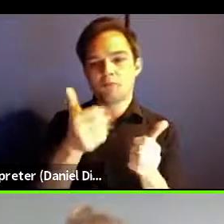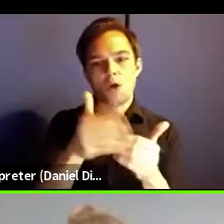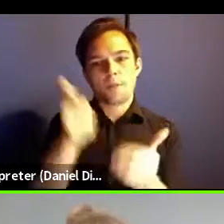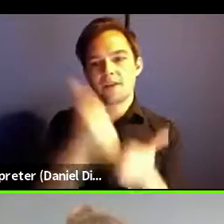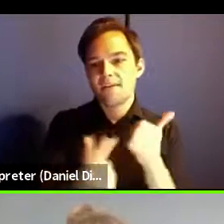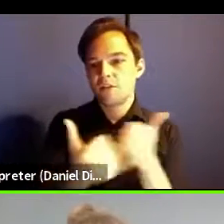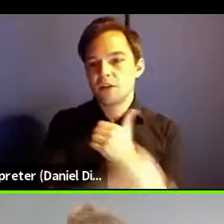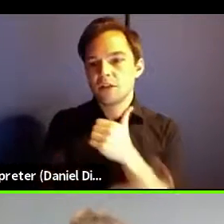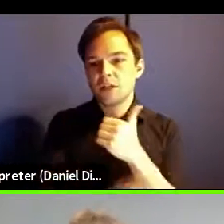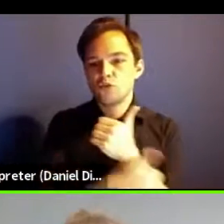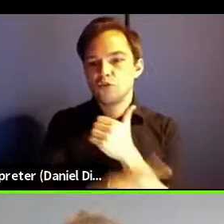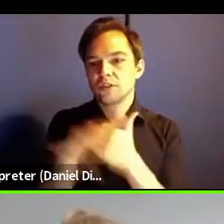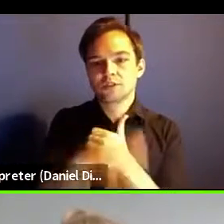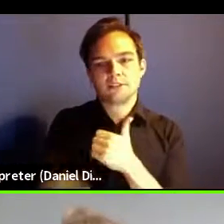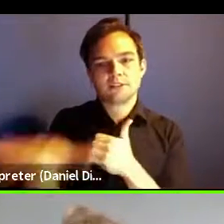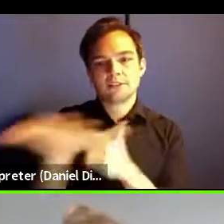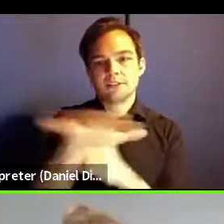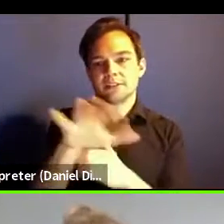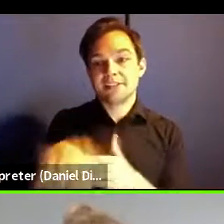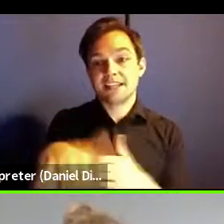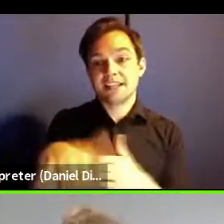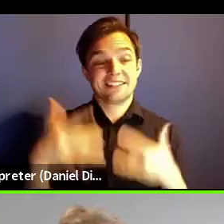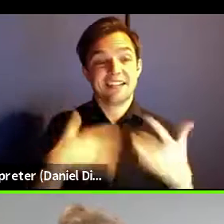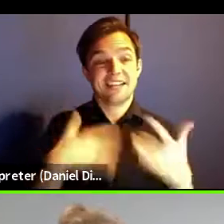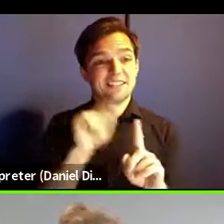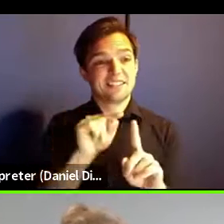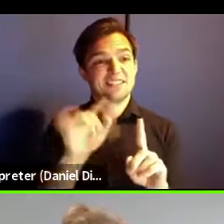And that is, that's the exciting bit. That's the exciting bit.